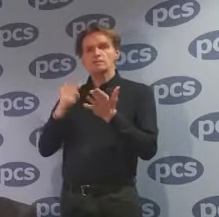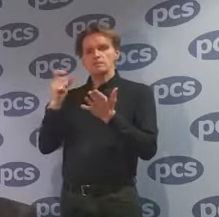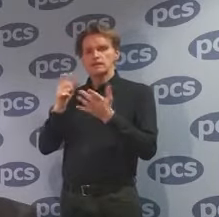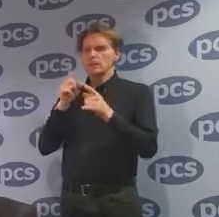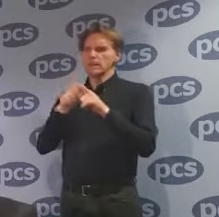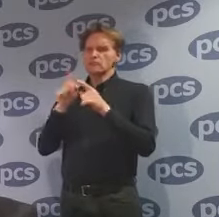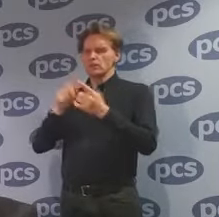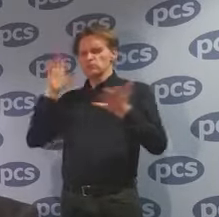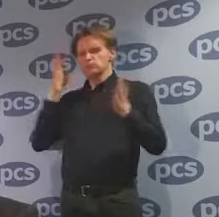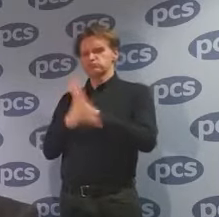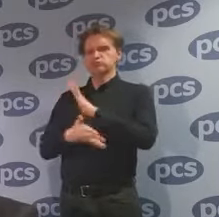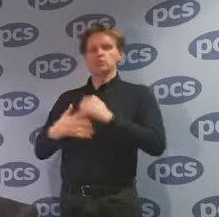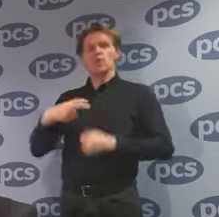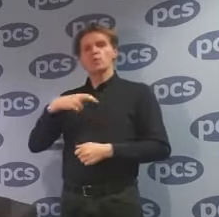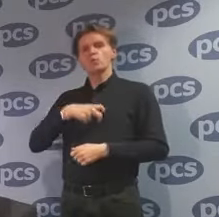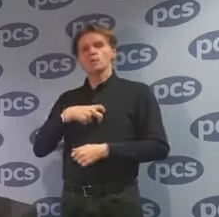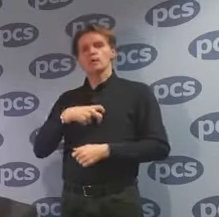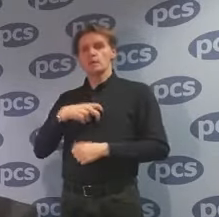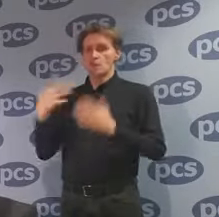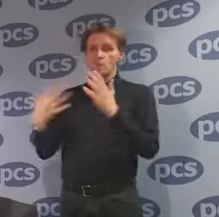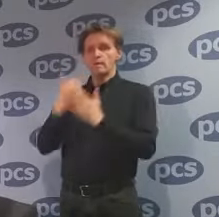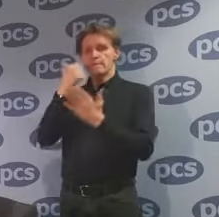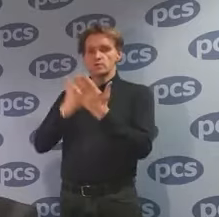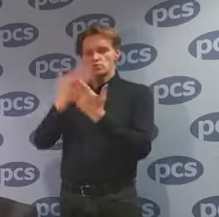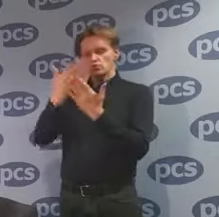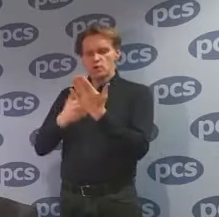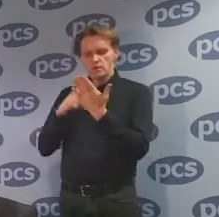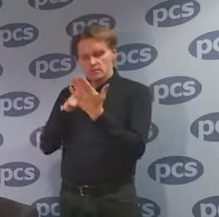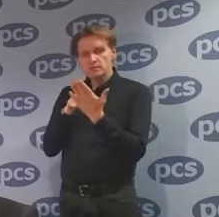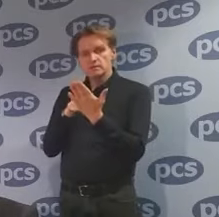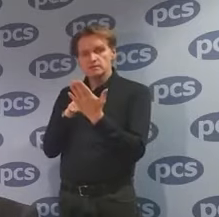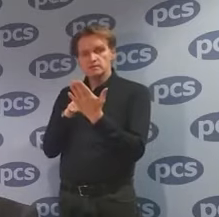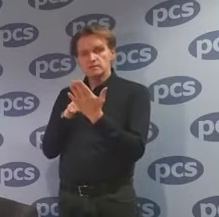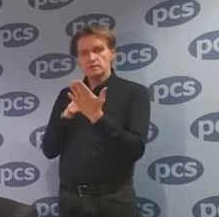back we found a leaked document and it said their strategy to break PCS would